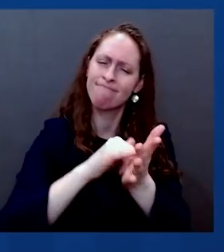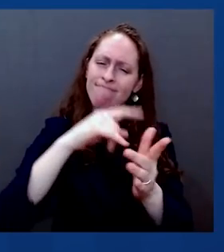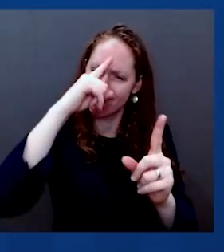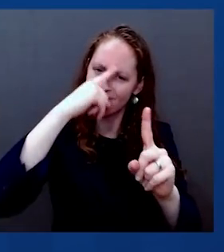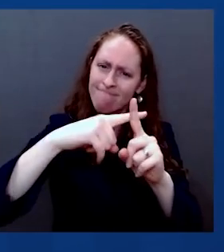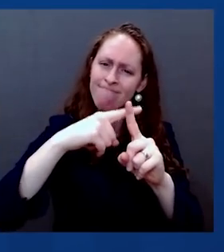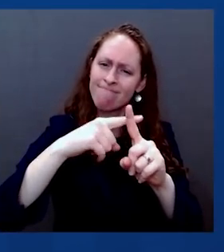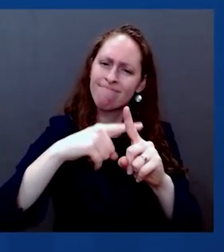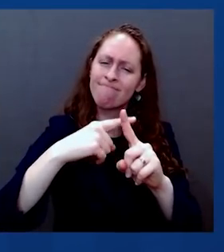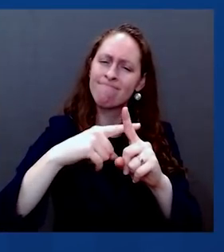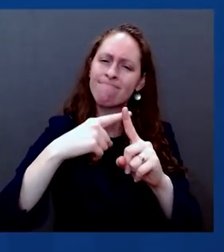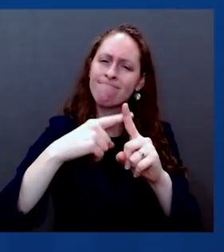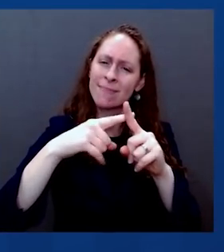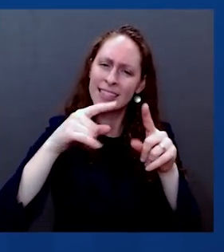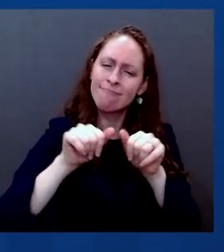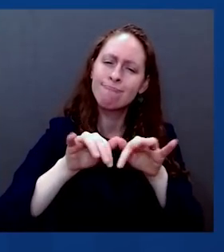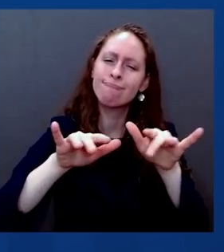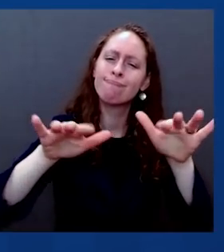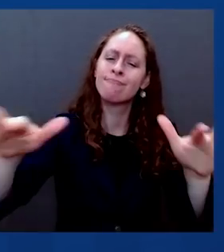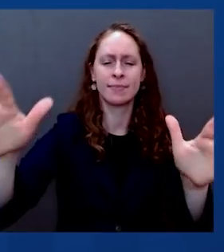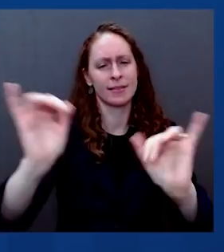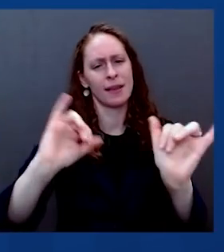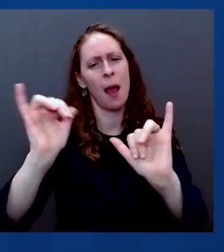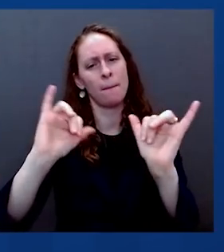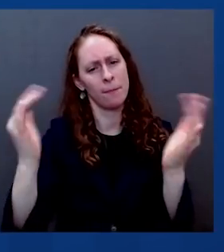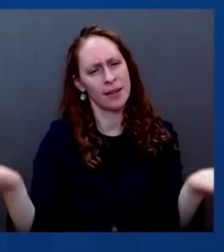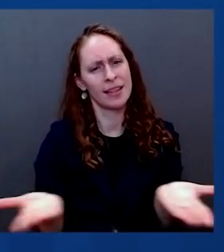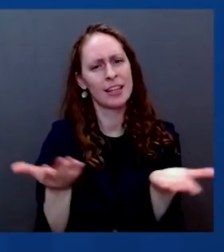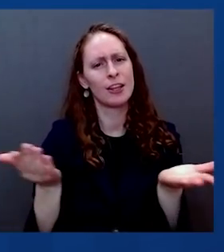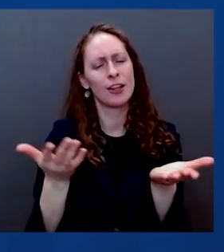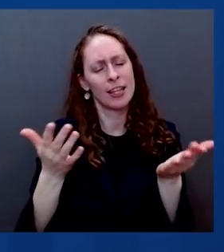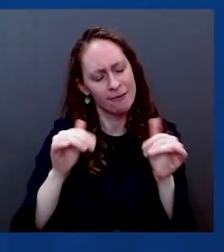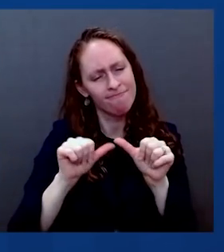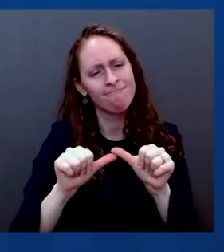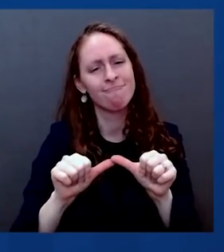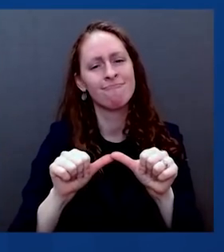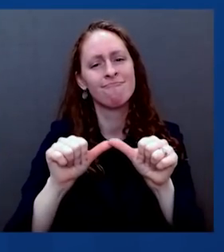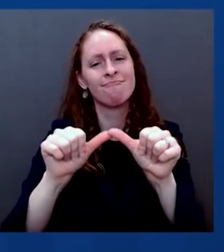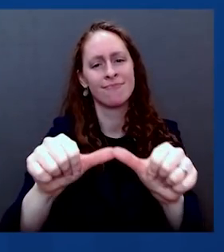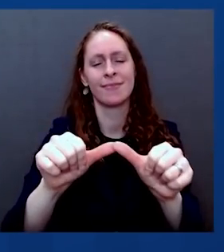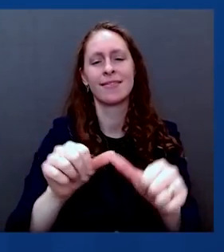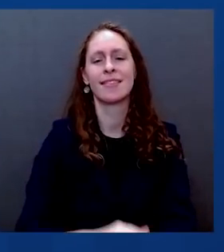May God bless you all. And may God protect the sacred right to vote. Thank you. I mean it.